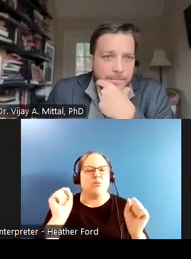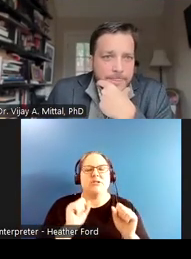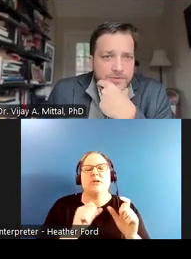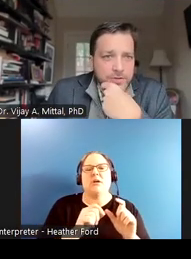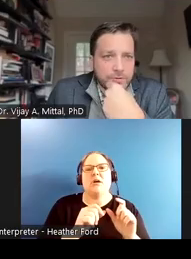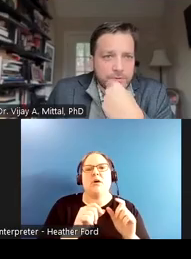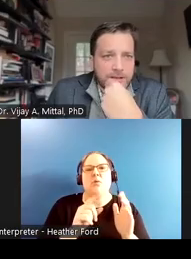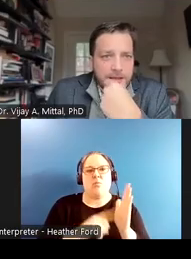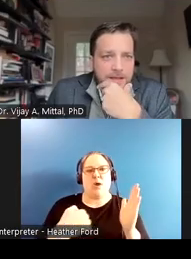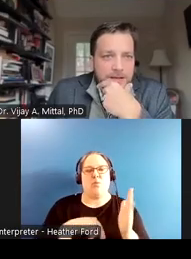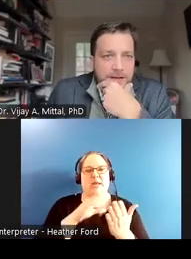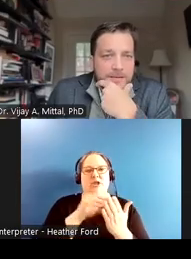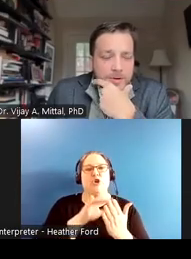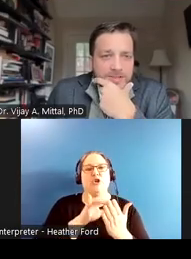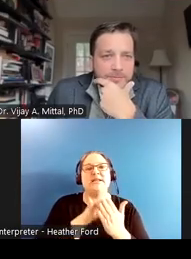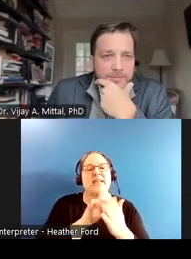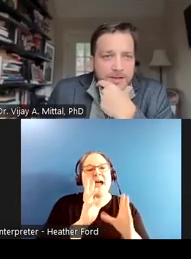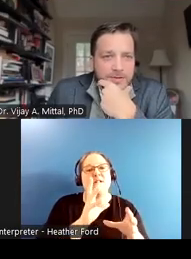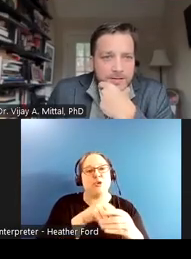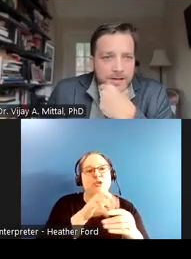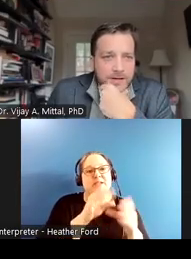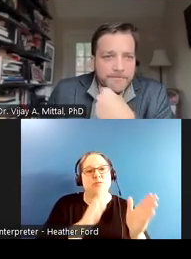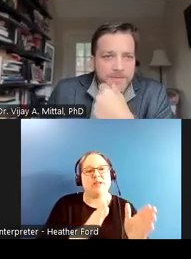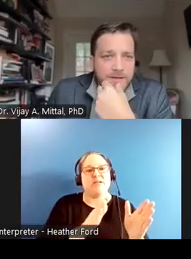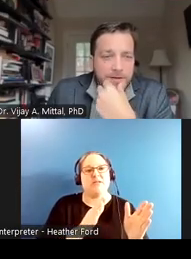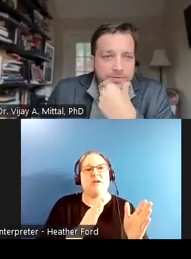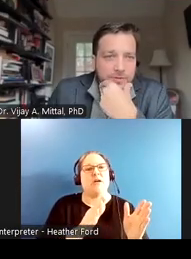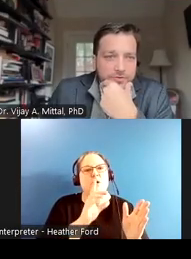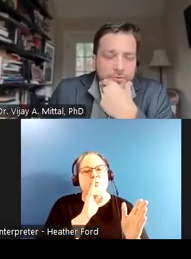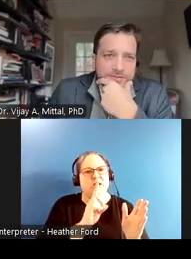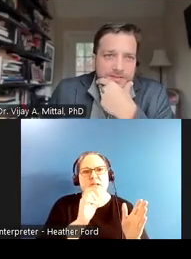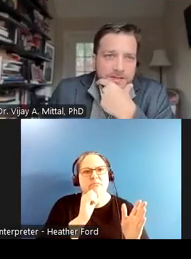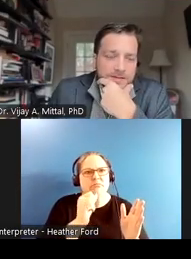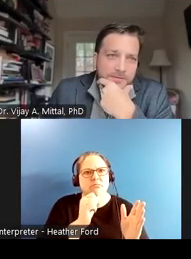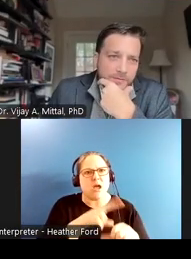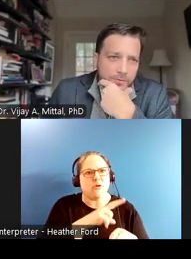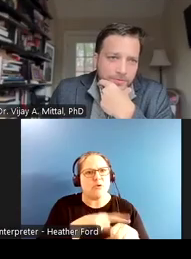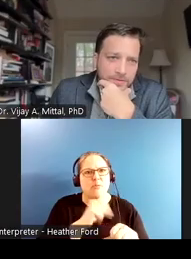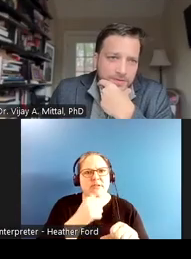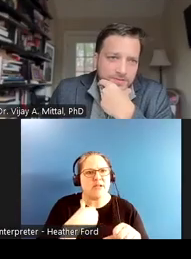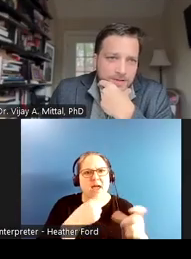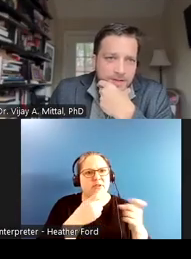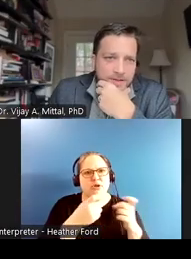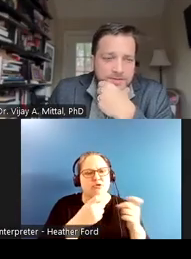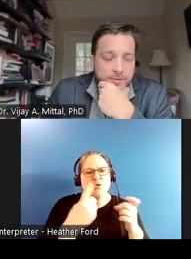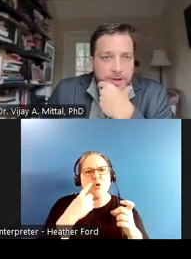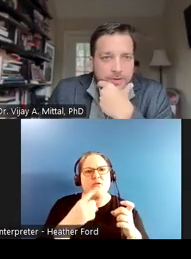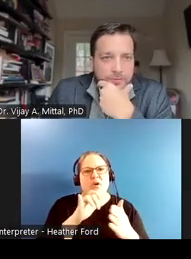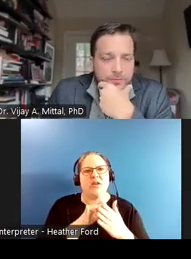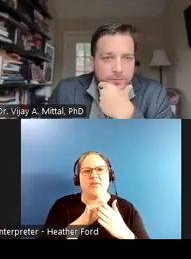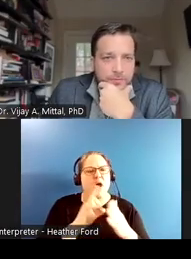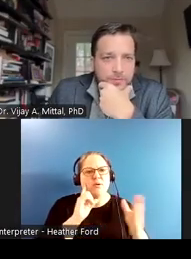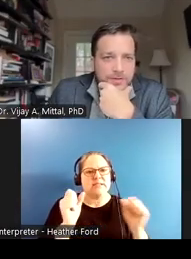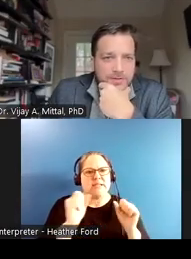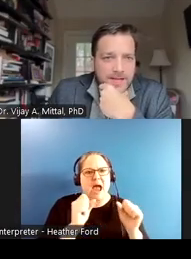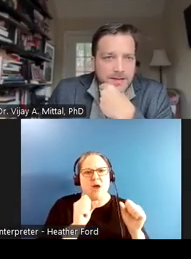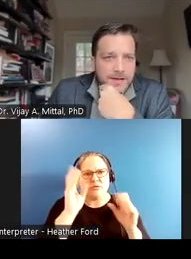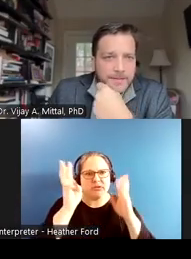um showed a uh marked abnormality um compared to controls in in vocal features. So uh we looked at